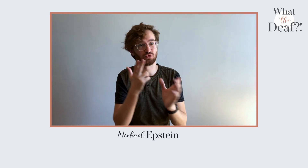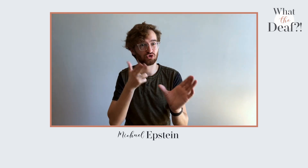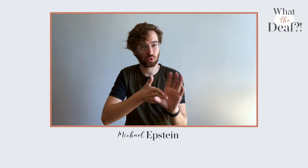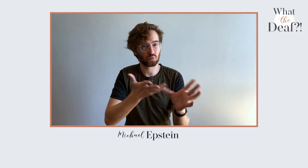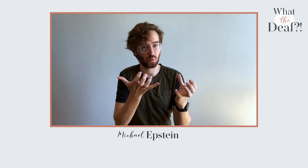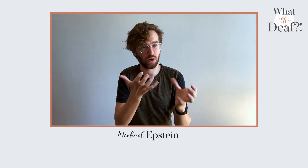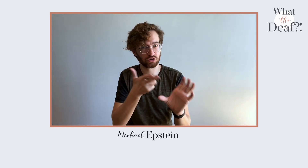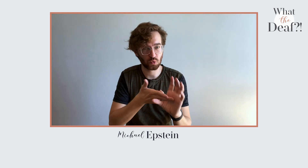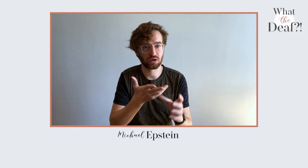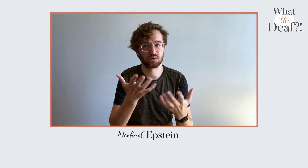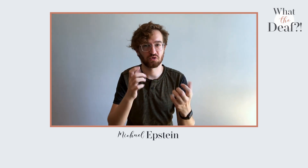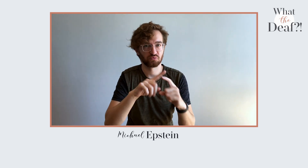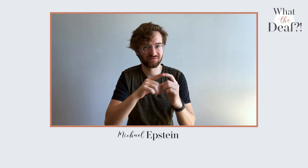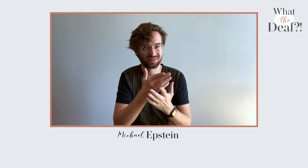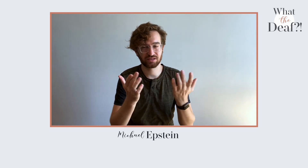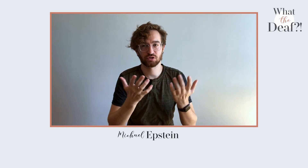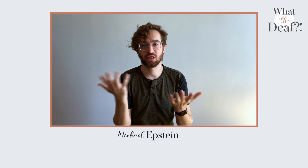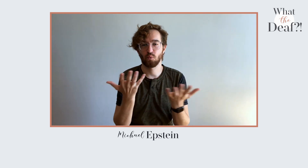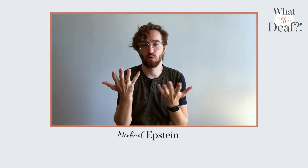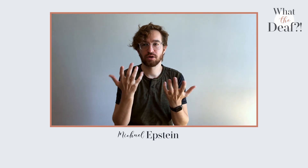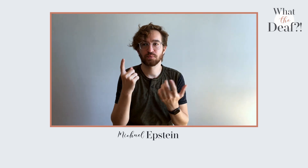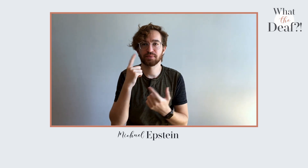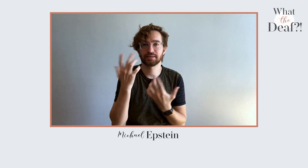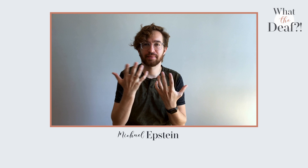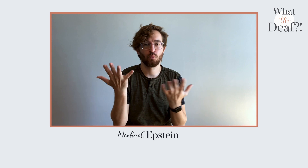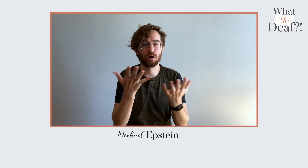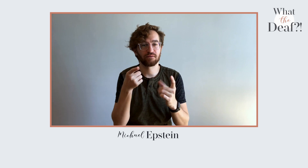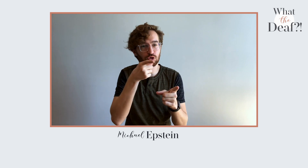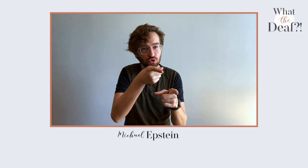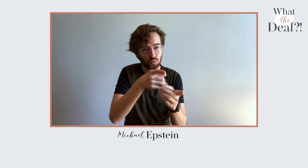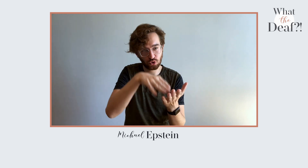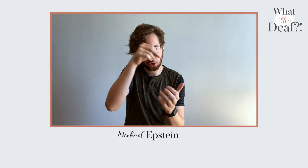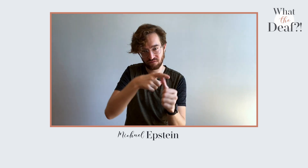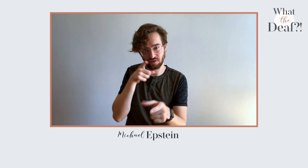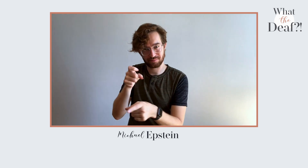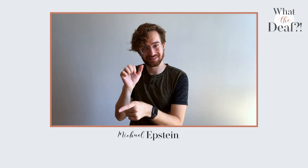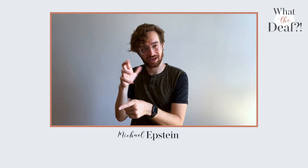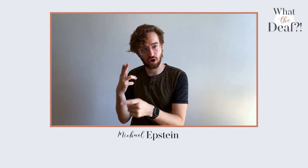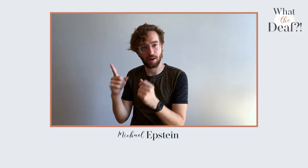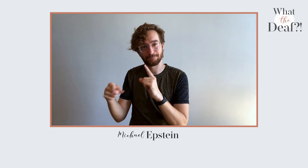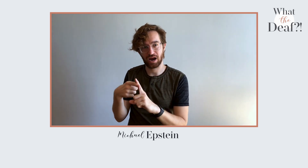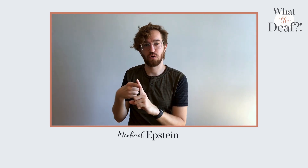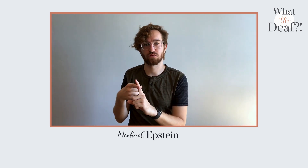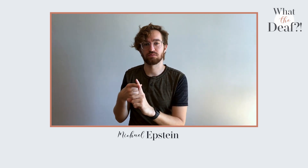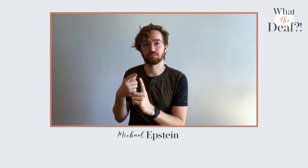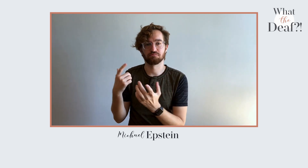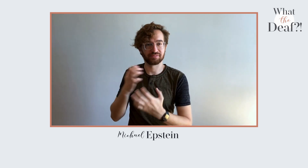You're trying to get into the industry in a variety of different ways. So Carly, what have you learned from Sarah about the entertainment industry